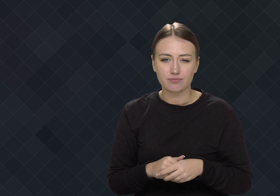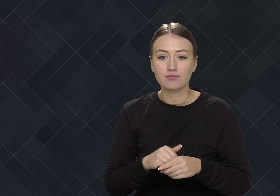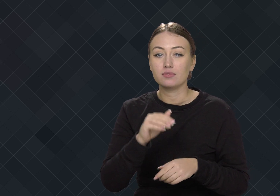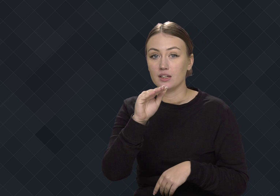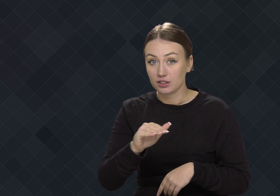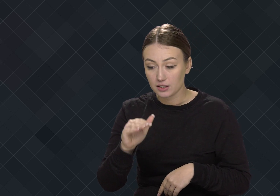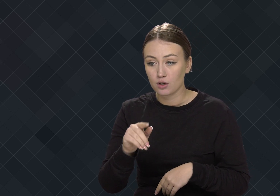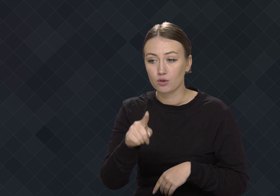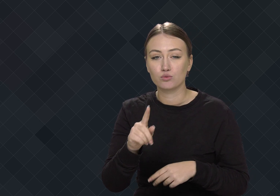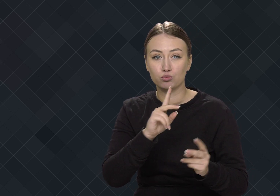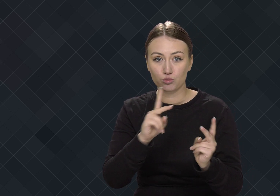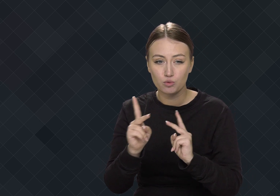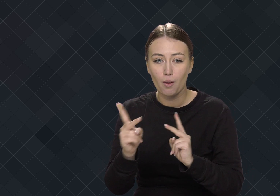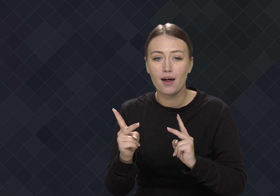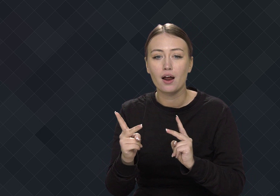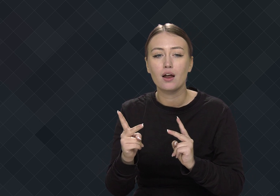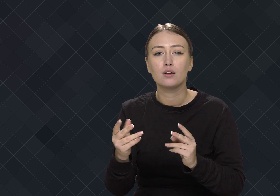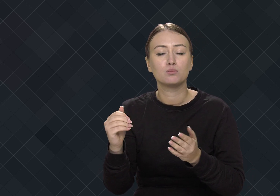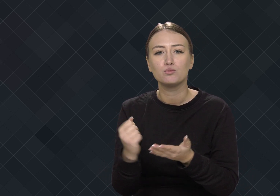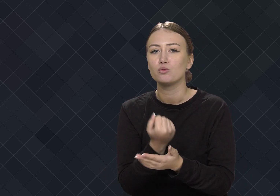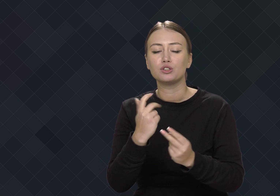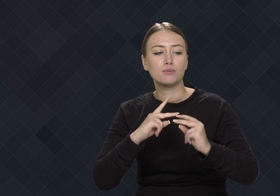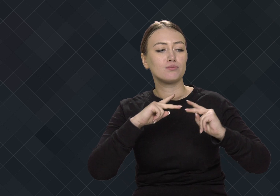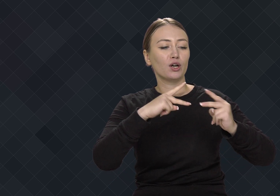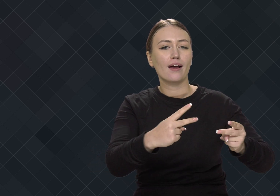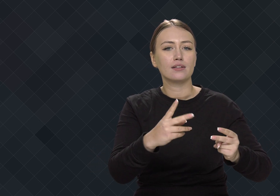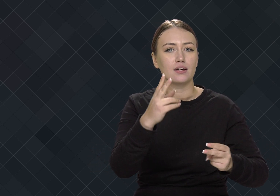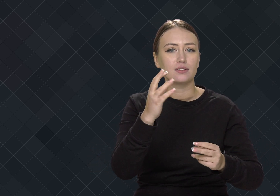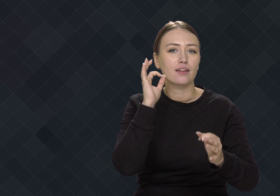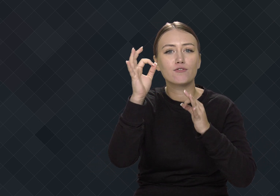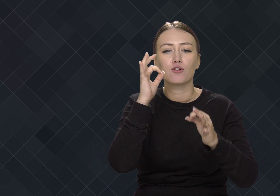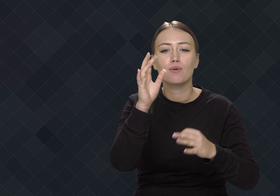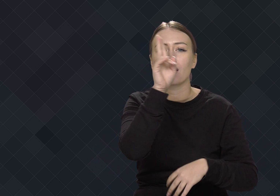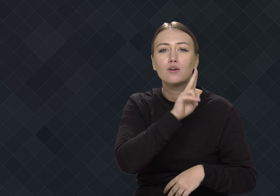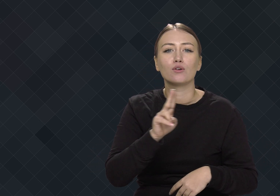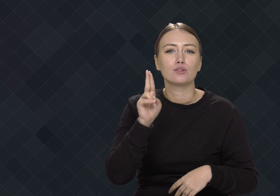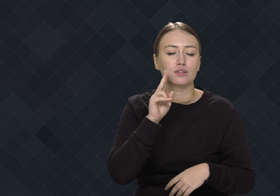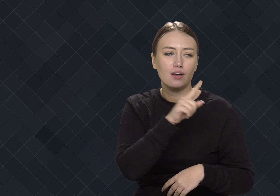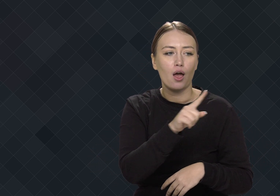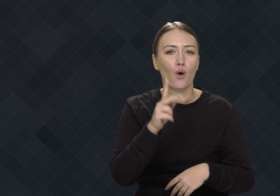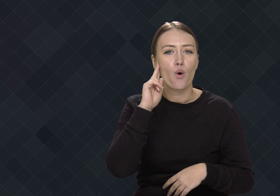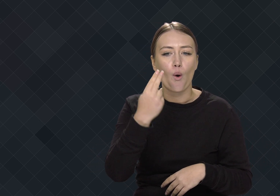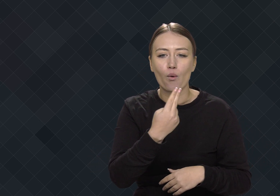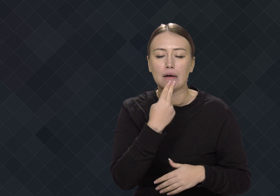where the child interpreter conveyed information to a deaf parent,